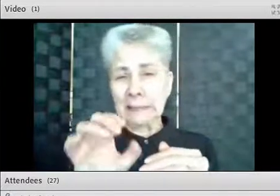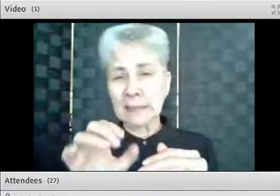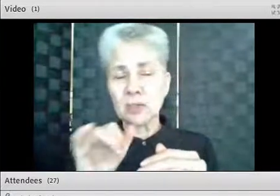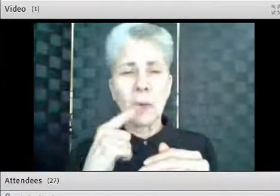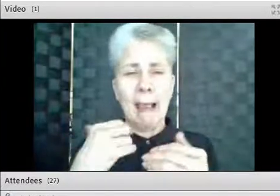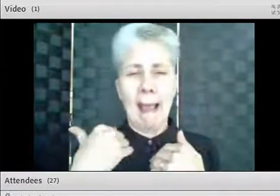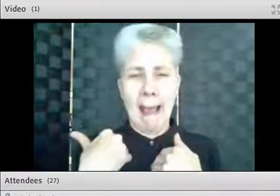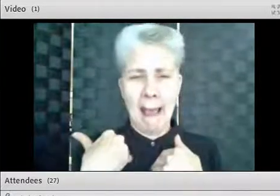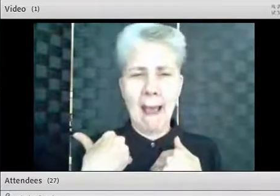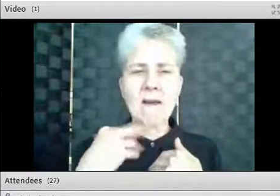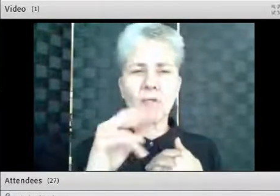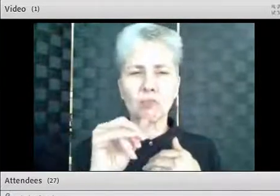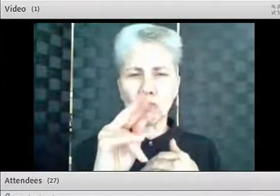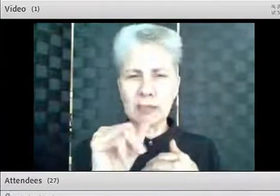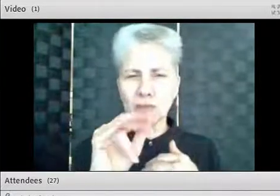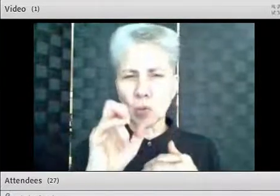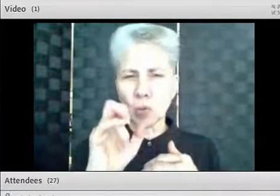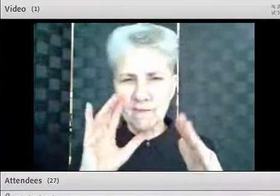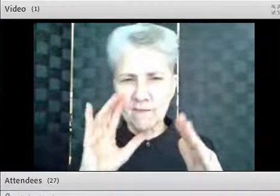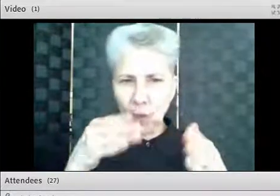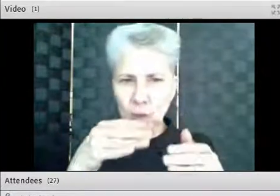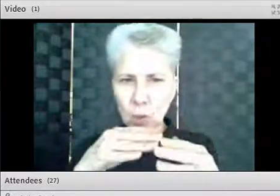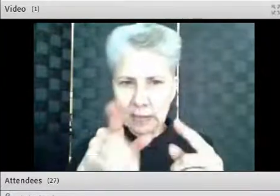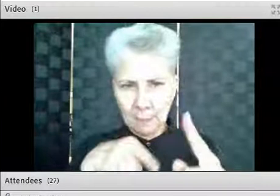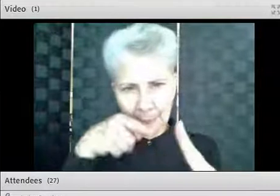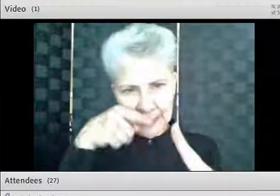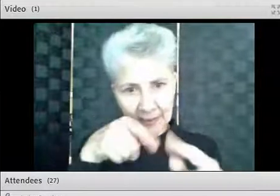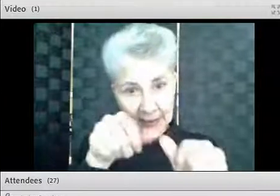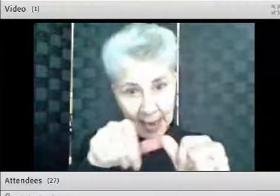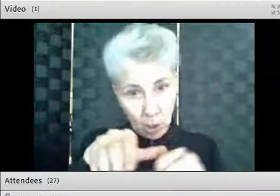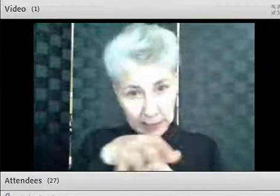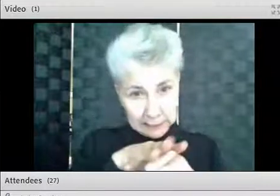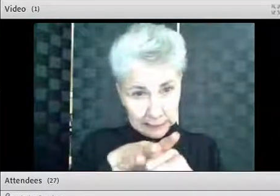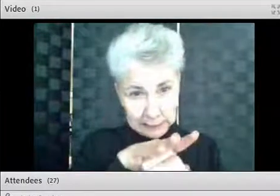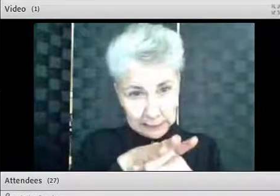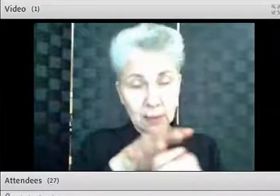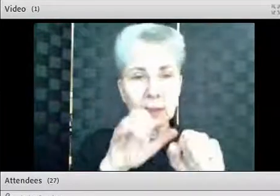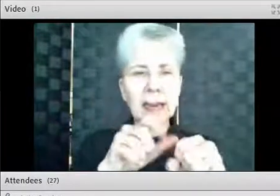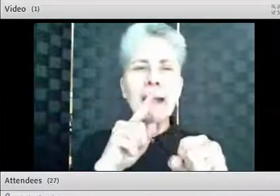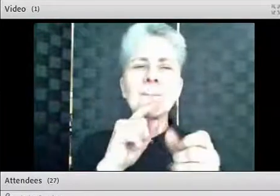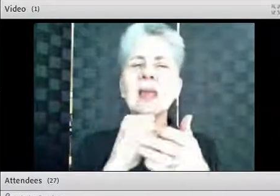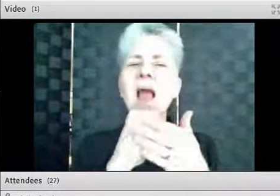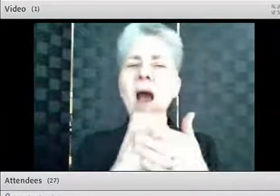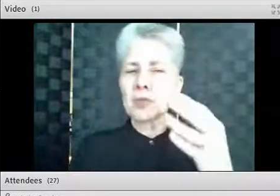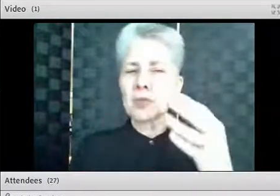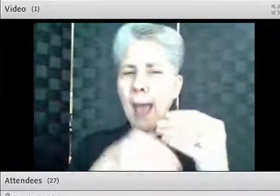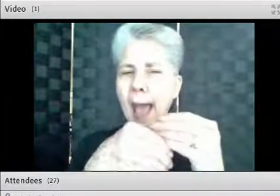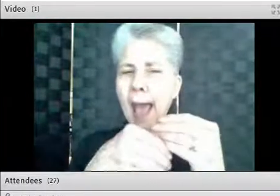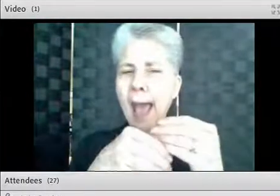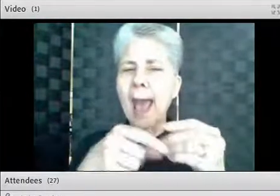that focuses on a specific geographic area, it can be helpful to add that geographic Cutter, if it's allowed, okay?